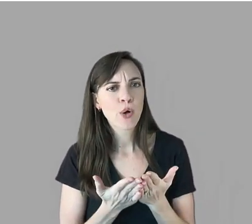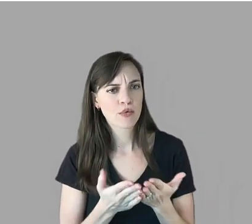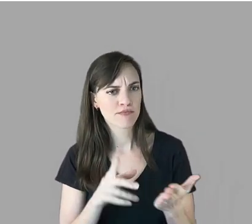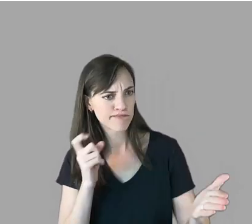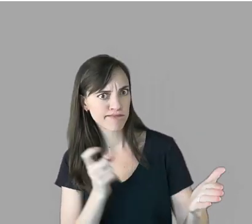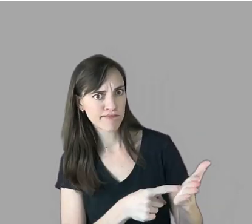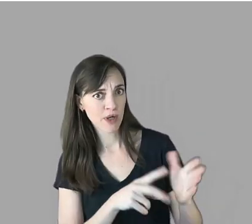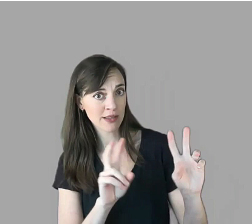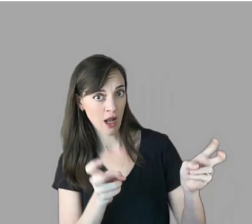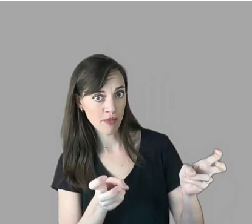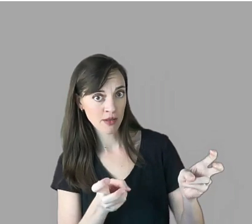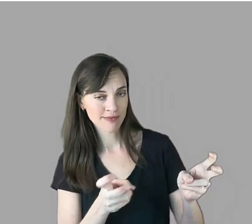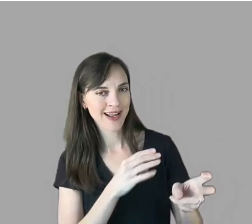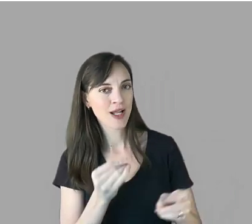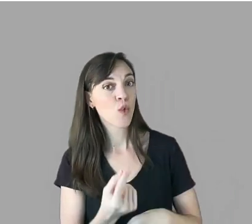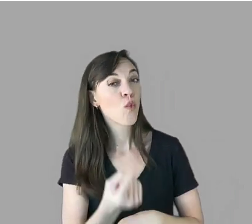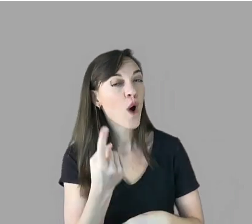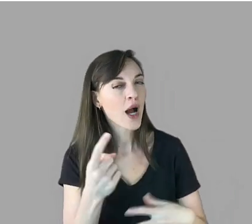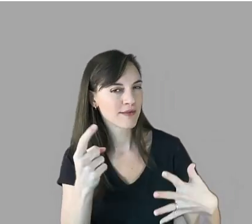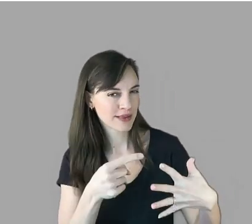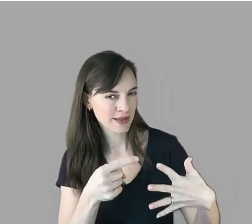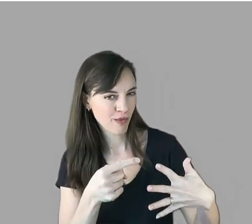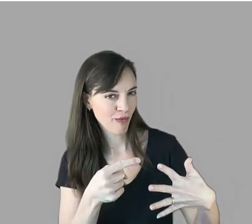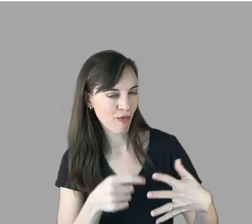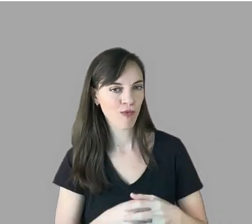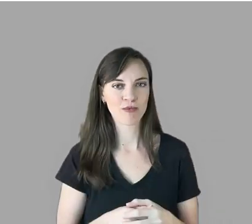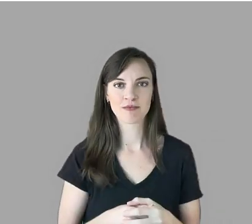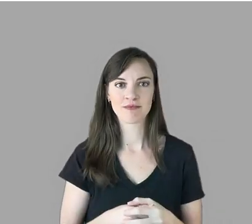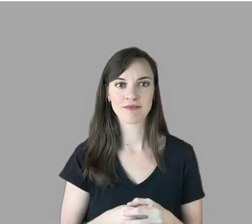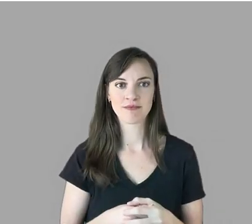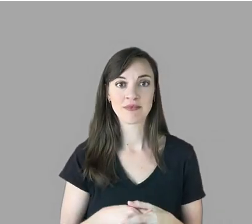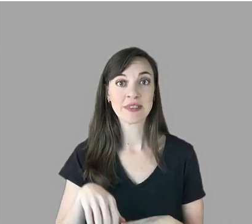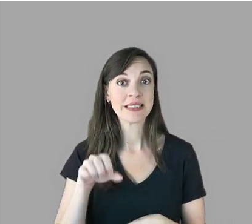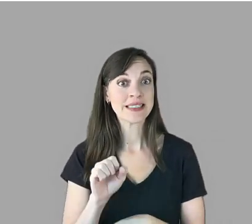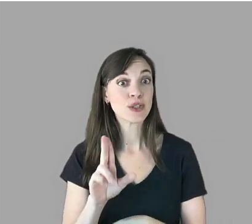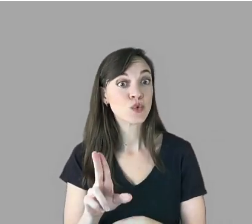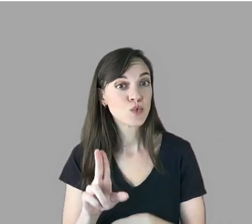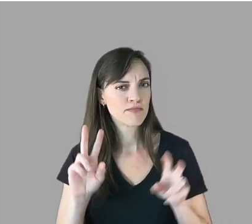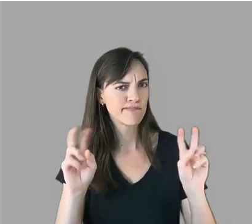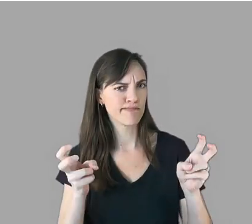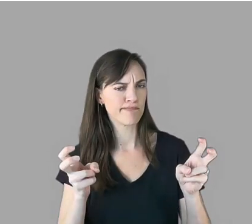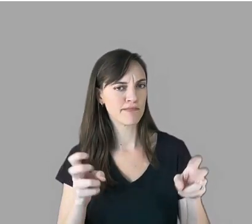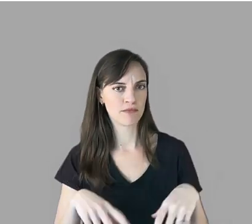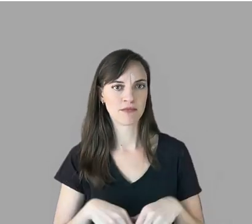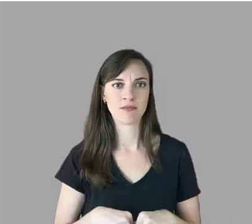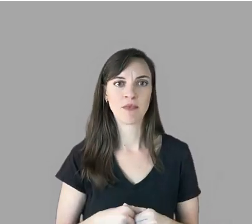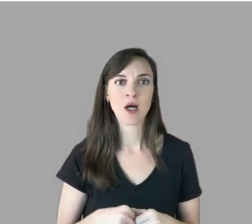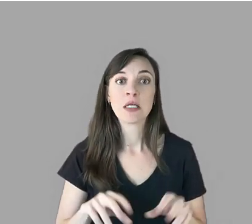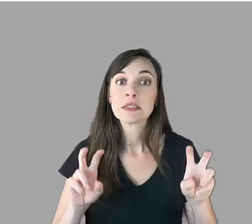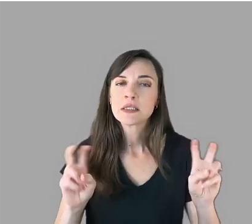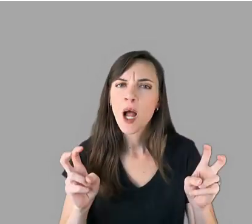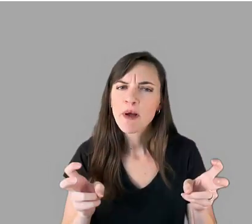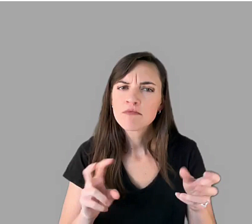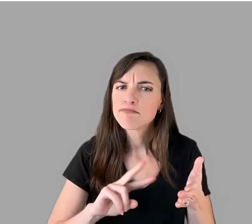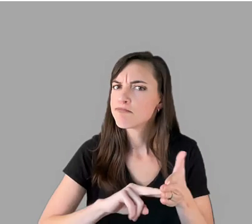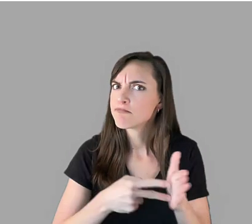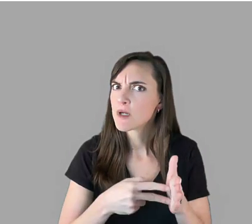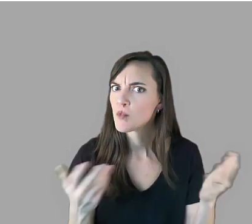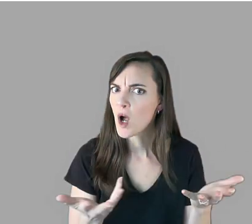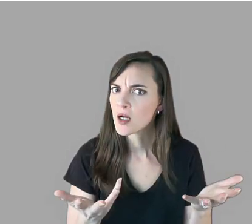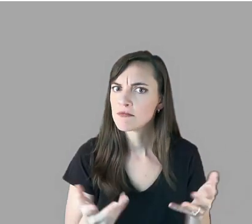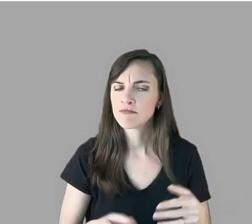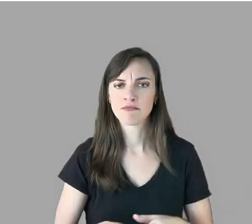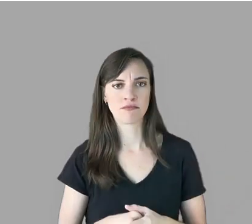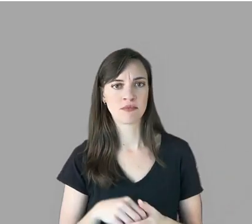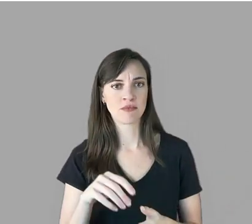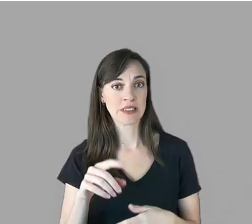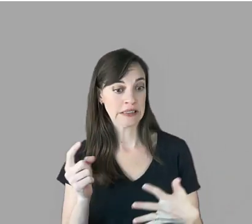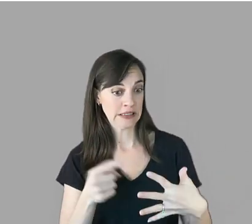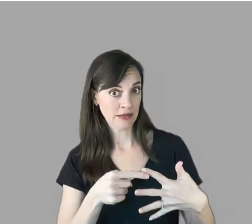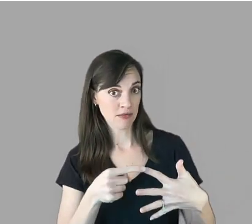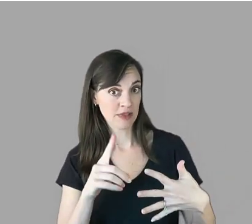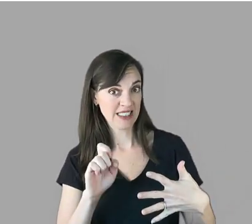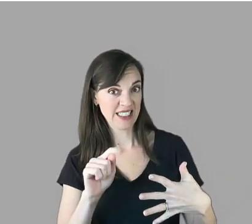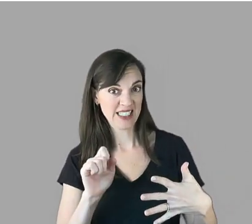“Identify the topic and select a detail in the text.” The EUs state: Define topic. Define detail.